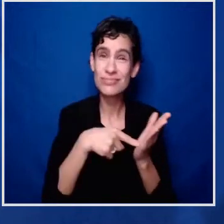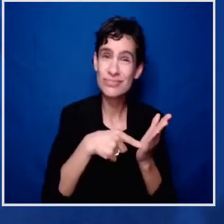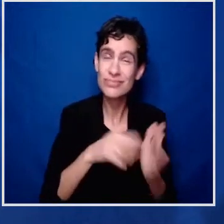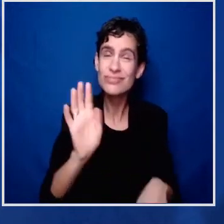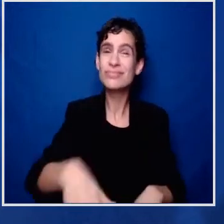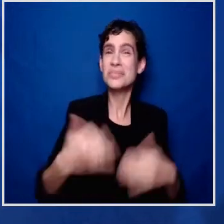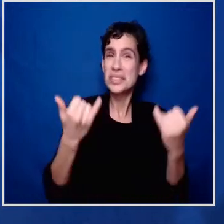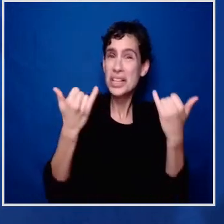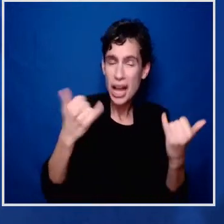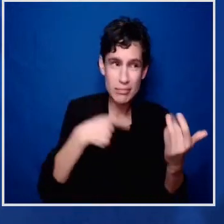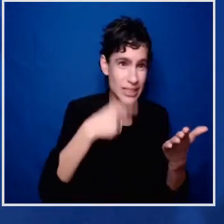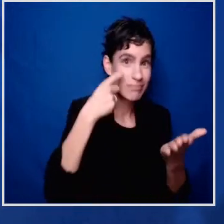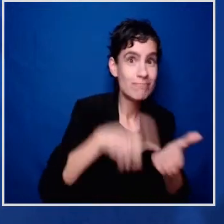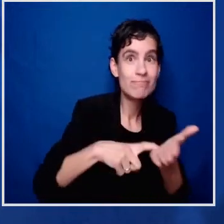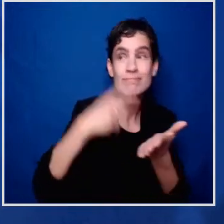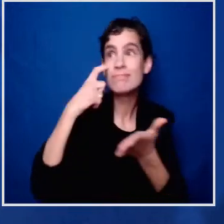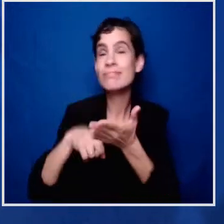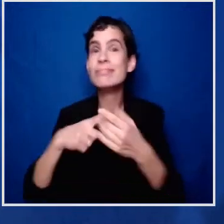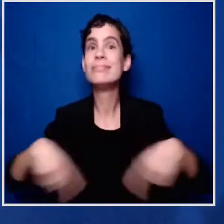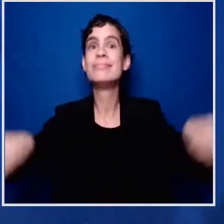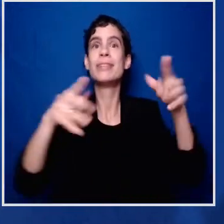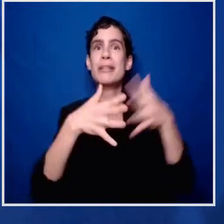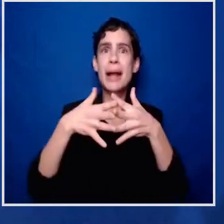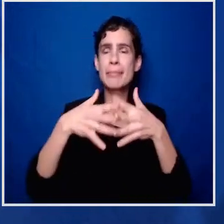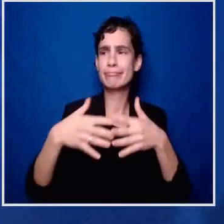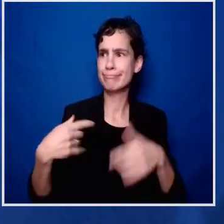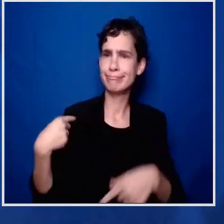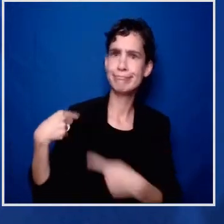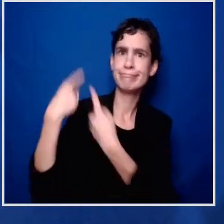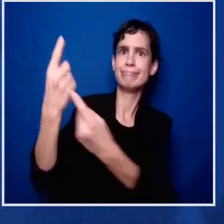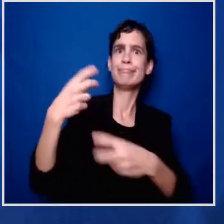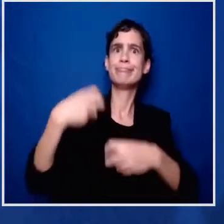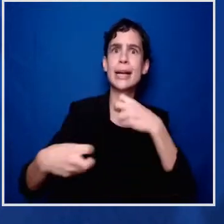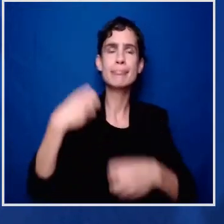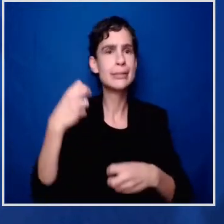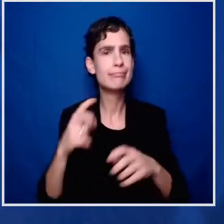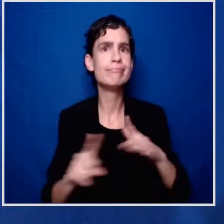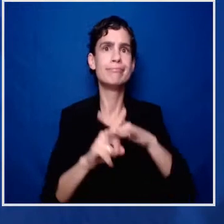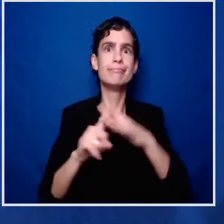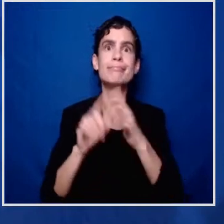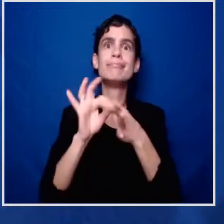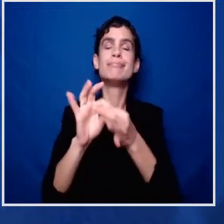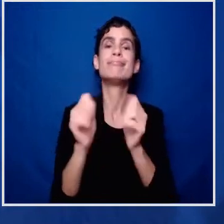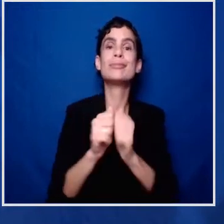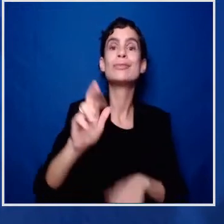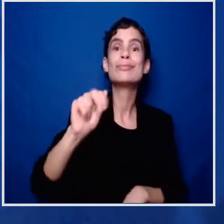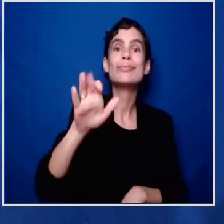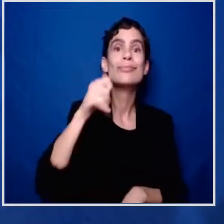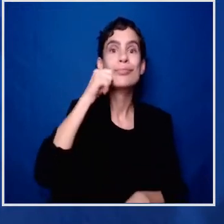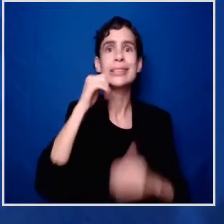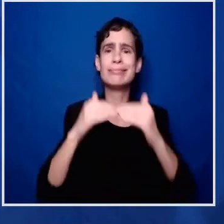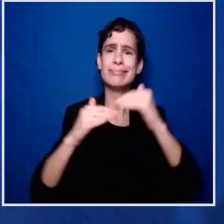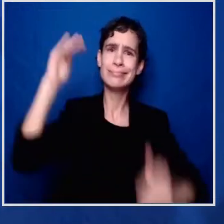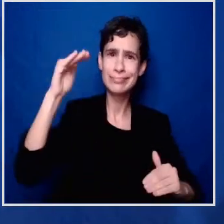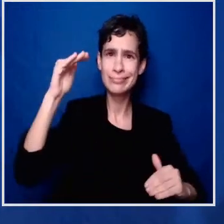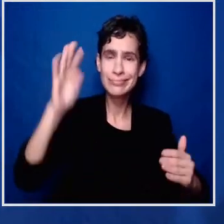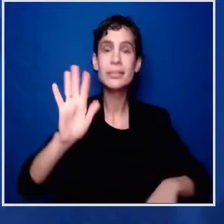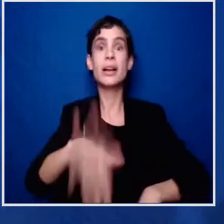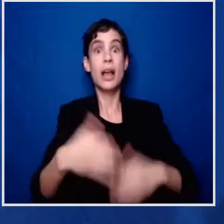OR COMMUNITY?". IT IS NO SECRET WE ARE GOING THROUGH AN INCREDIBLY TUMULTUOUS CHAPTER IN OUR NATIONS HISTORY BOOK WE HAVE SEEN AN UNPRECEDENTED PANDEMIC, A LONG, OVERDUE CONVERSATION